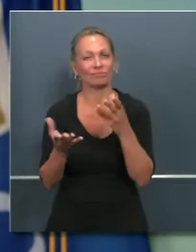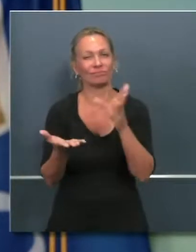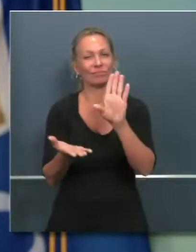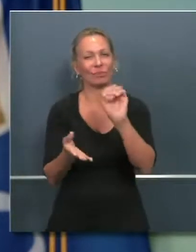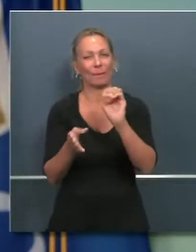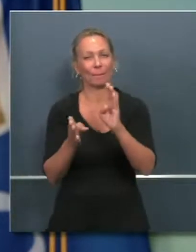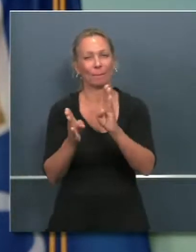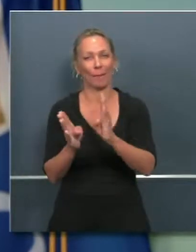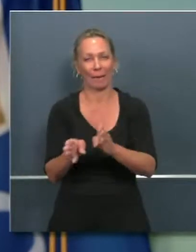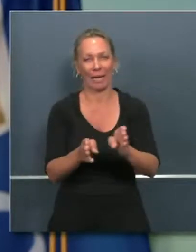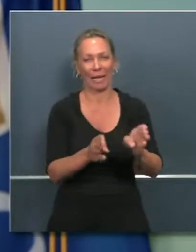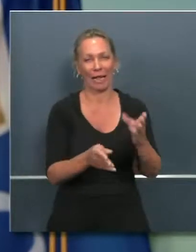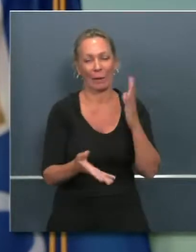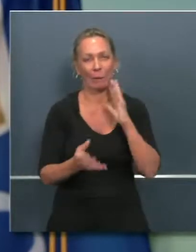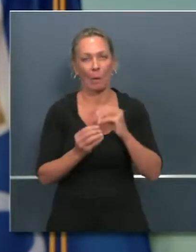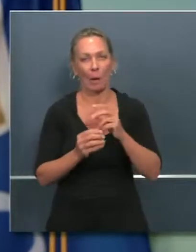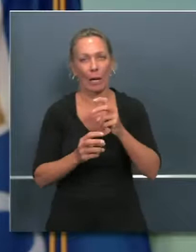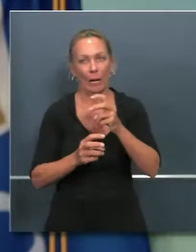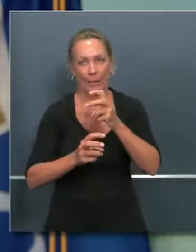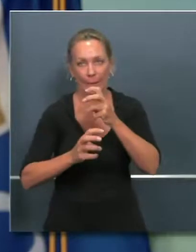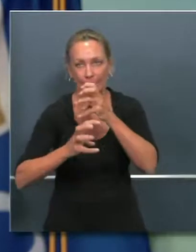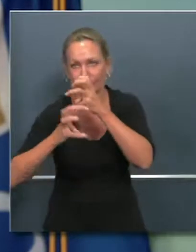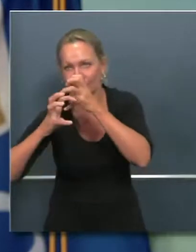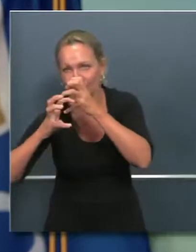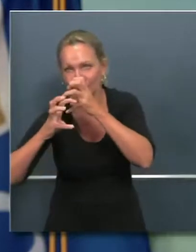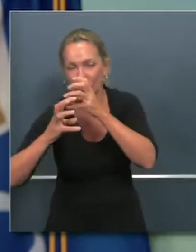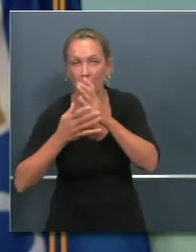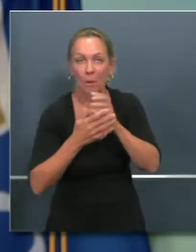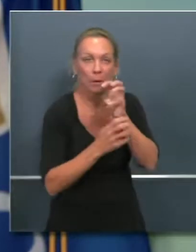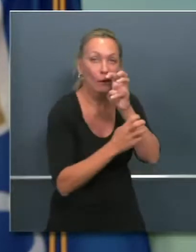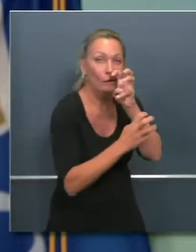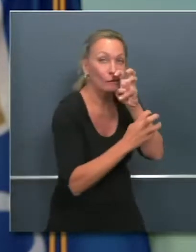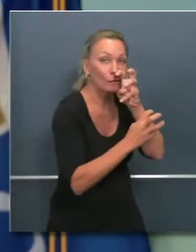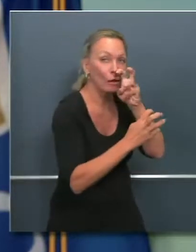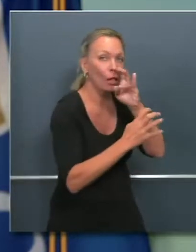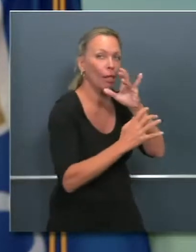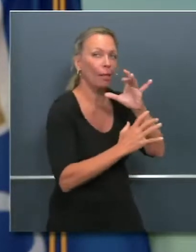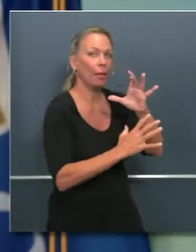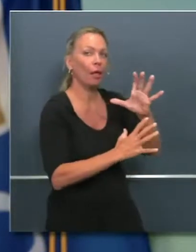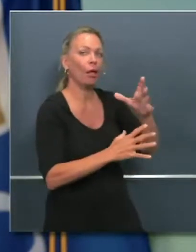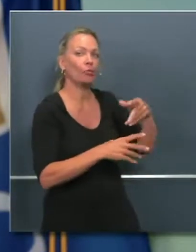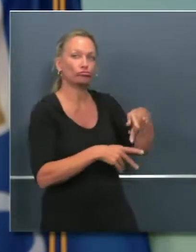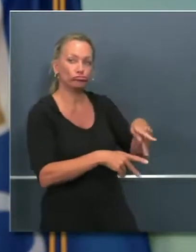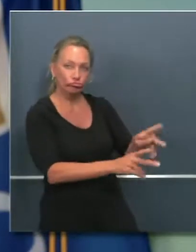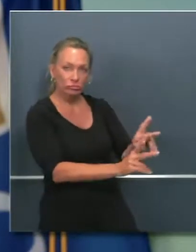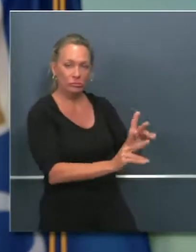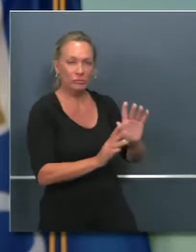the kind of supports to these cities and counties and I want to just preview that in a couple days